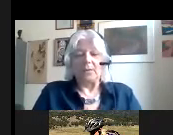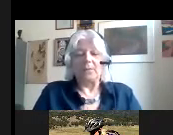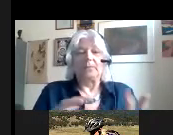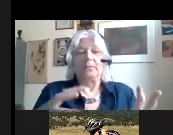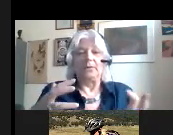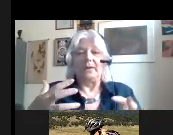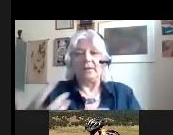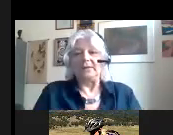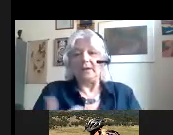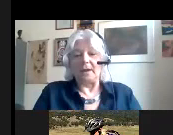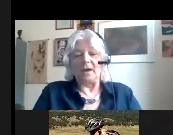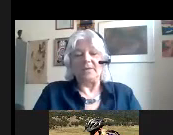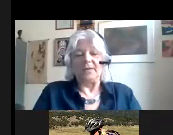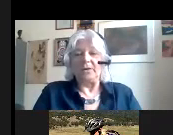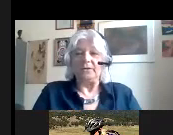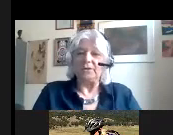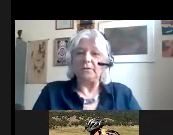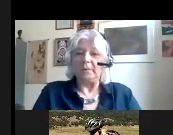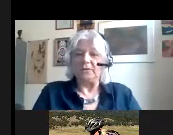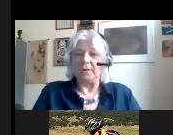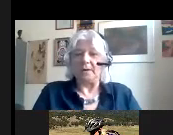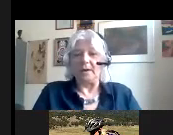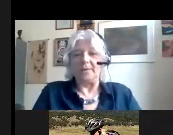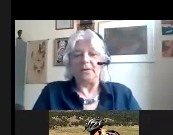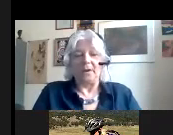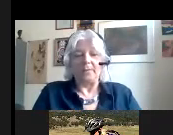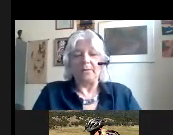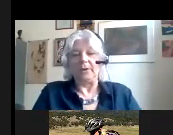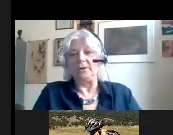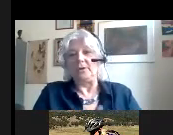You have less income, and then when you do spend your income in your neighborhood, you had to